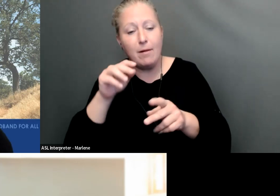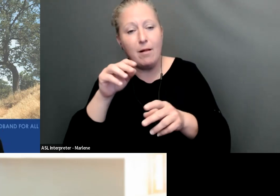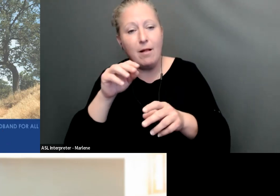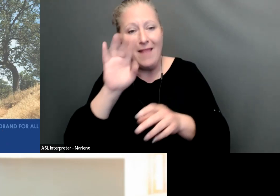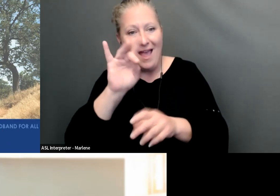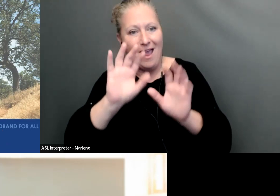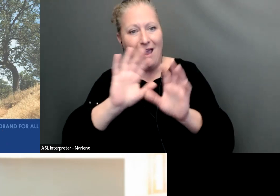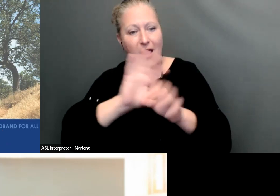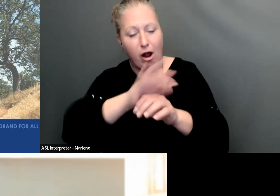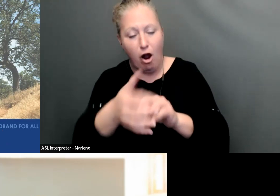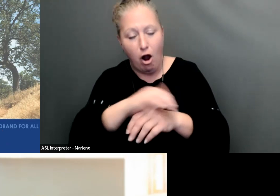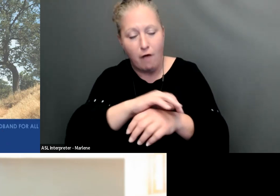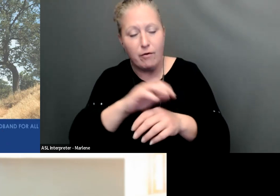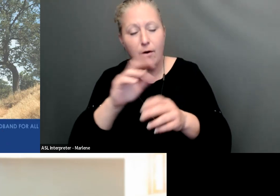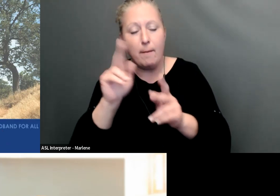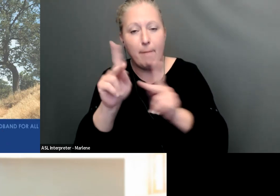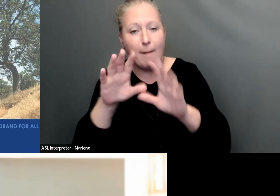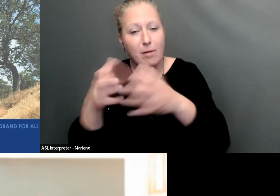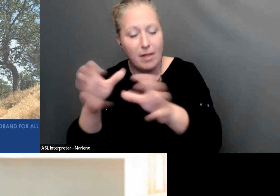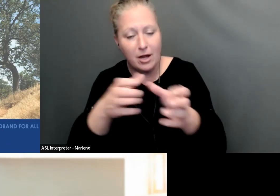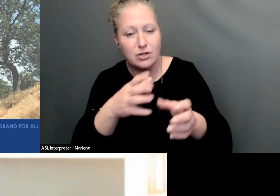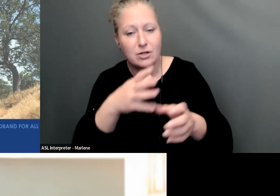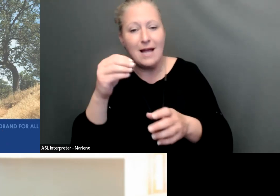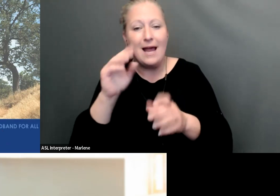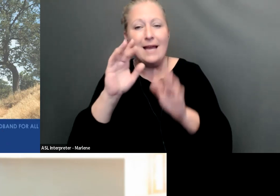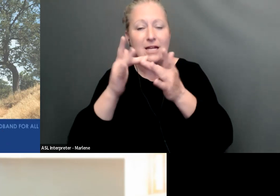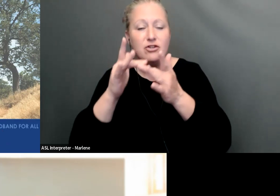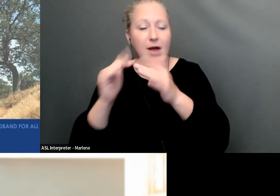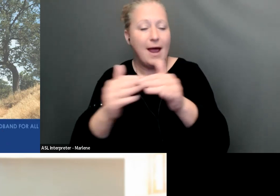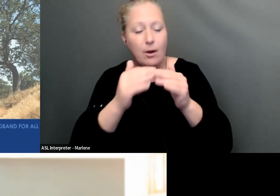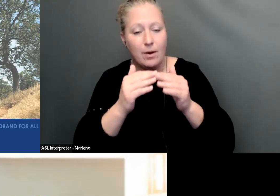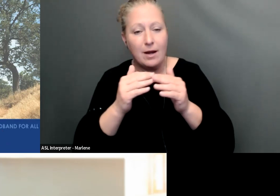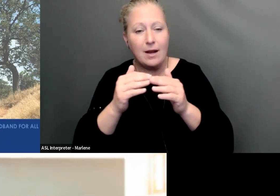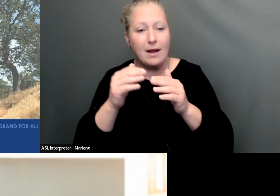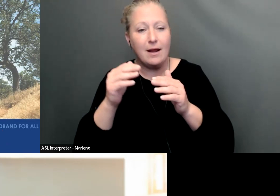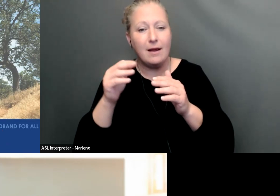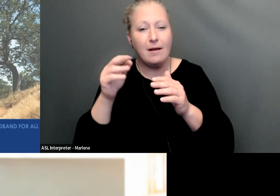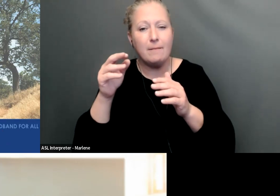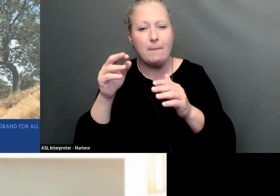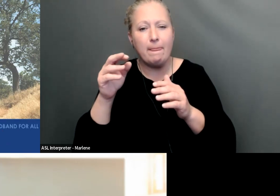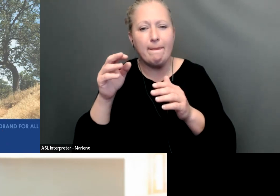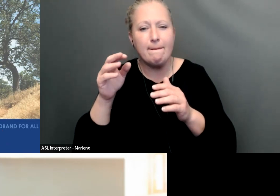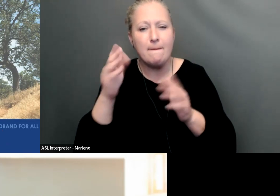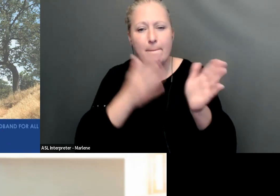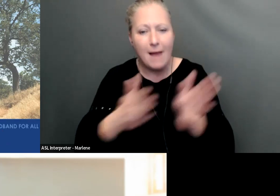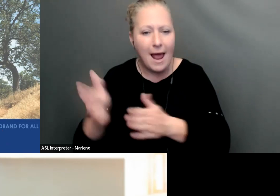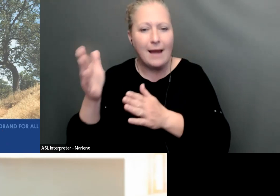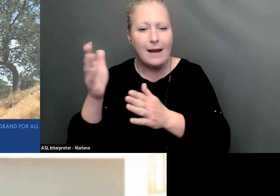populations that are called out in the digital equity, planning NOFO. So you know, covered